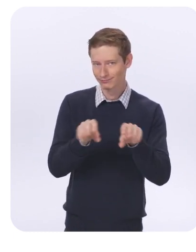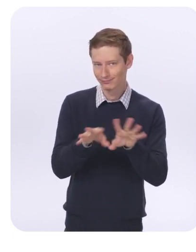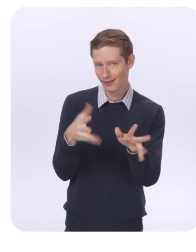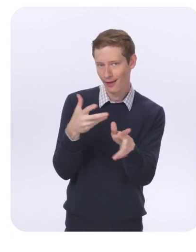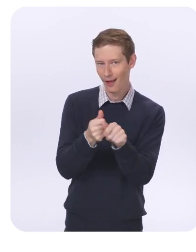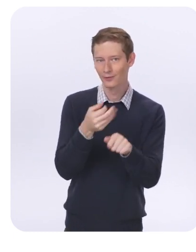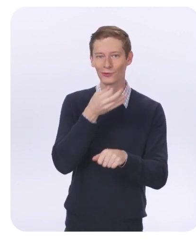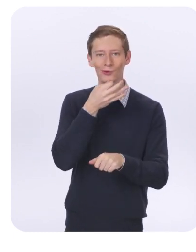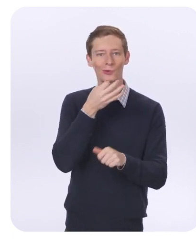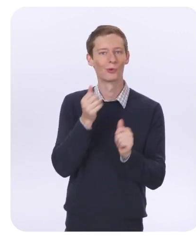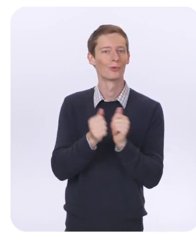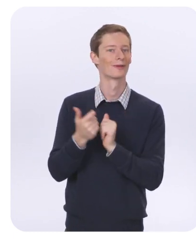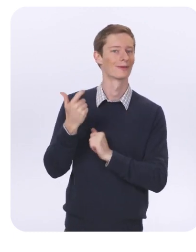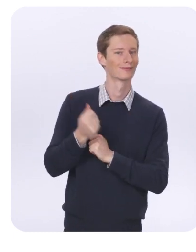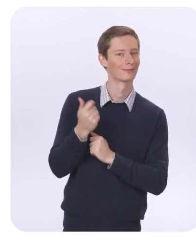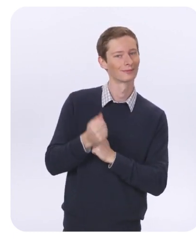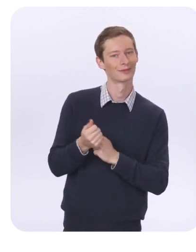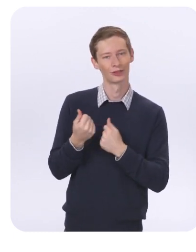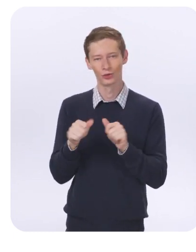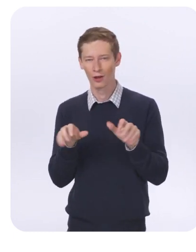Passing this back to you, Dan, to talk about preorders.